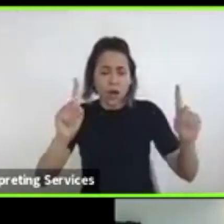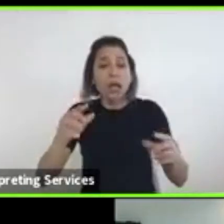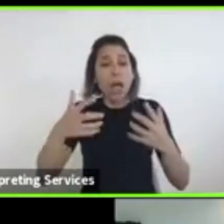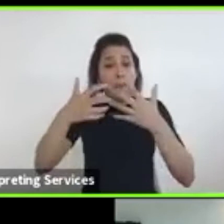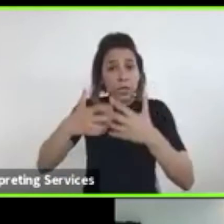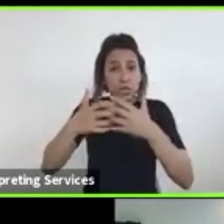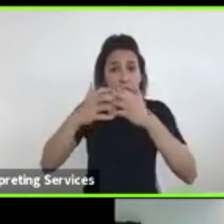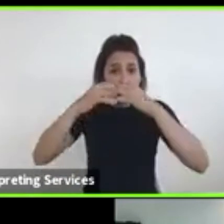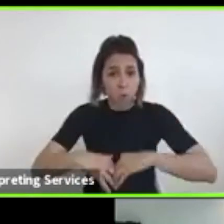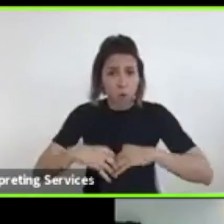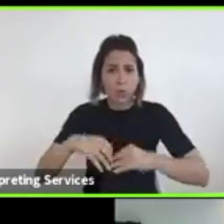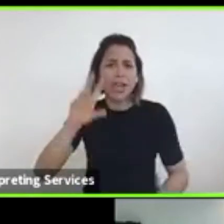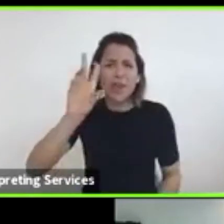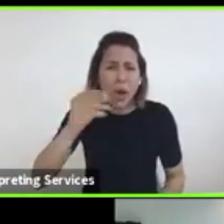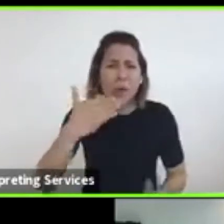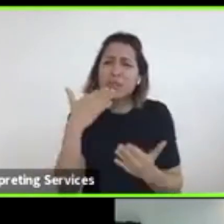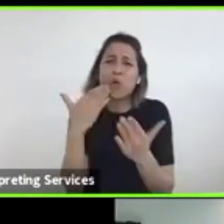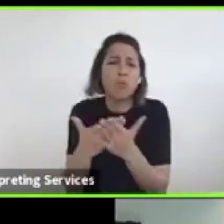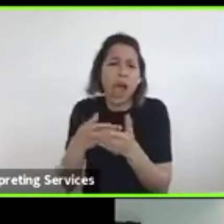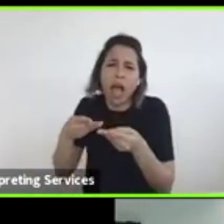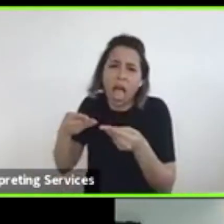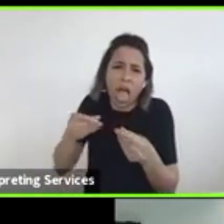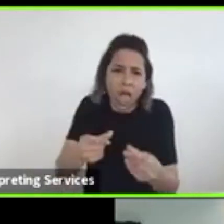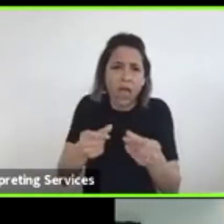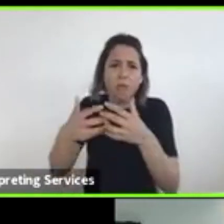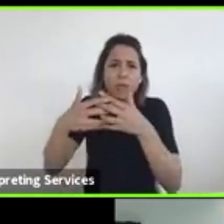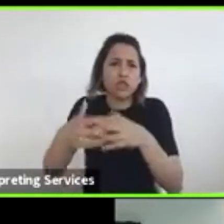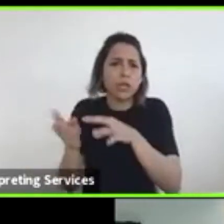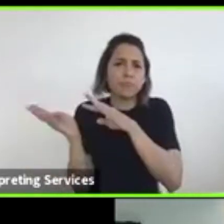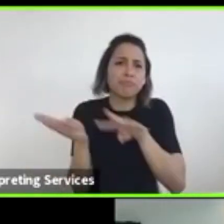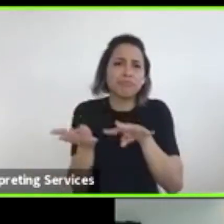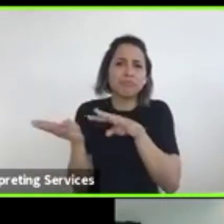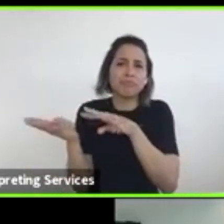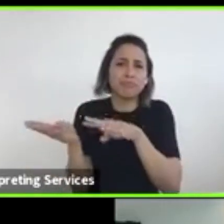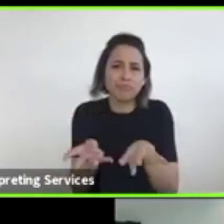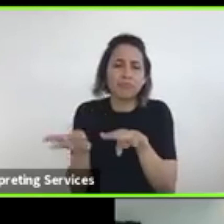IT IS A VERY WELL--OILED MACHINE, AND IT IS FUNCTIONING EXACTLY, AS IT WAS INTENDED